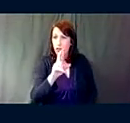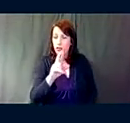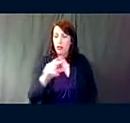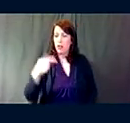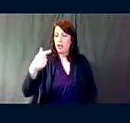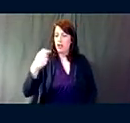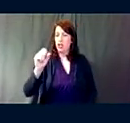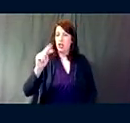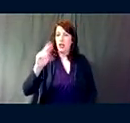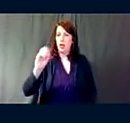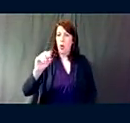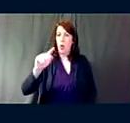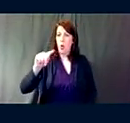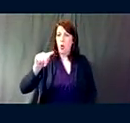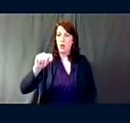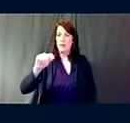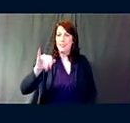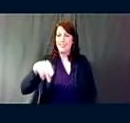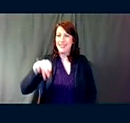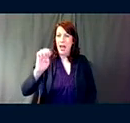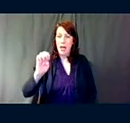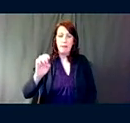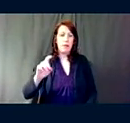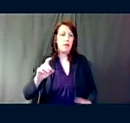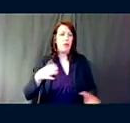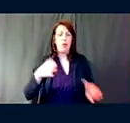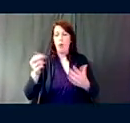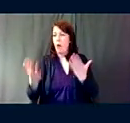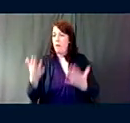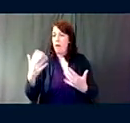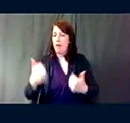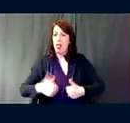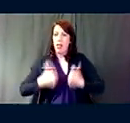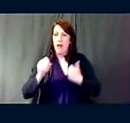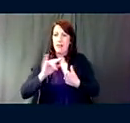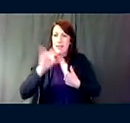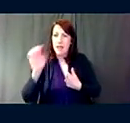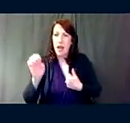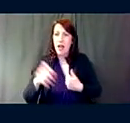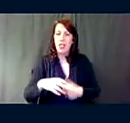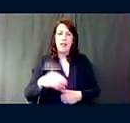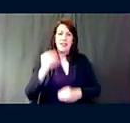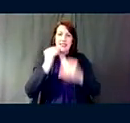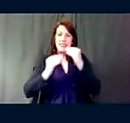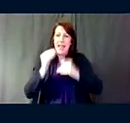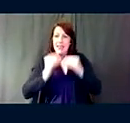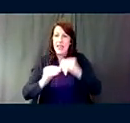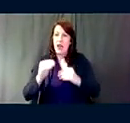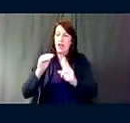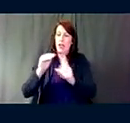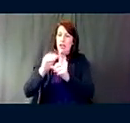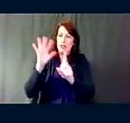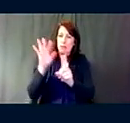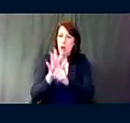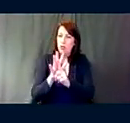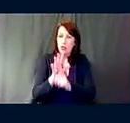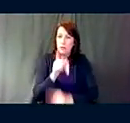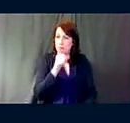BIOMARKER OR SOME GENOTYPES, OR IF IT'S DUE TO SOME LIFESTYLE OR DIETARY OR EXPOSURE IN THE ENVIRONMENT.